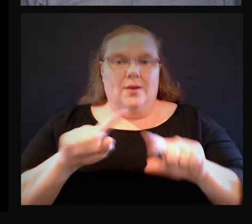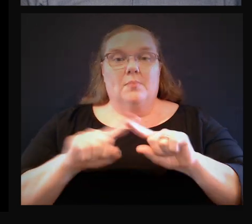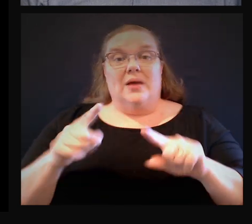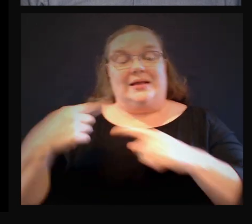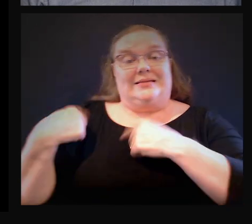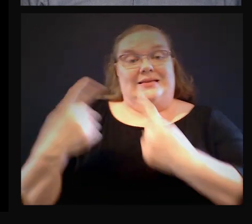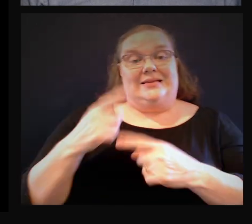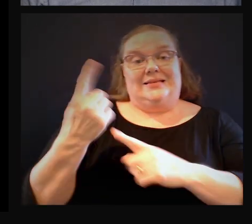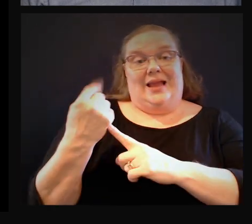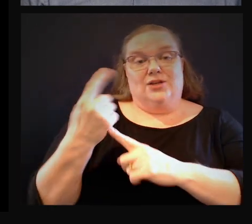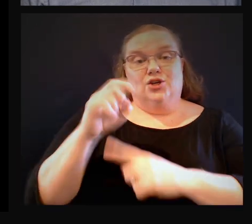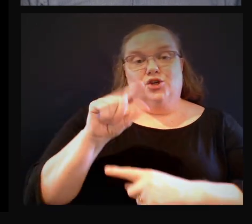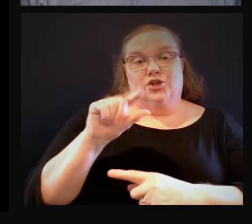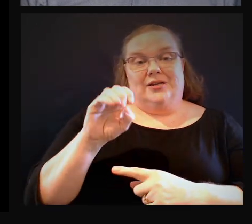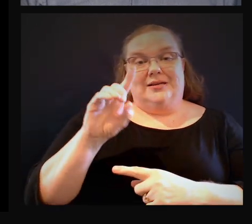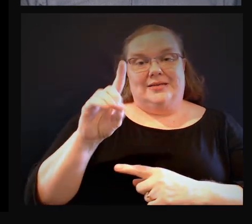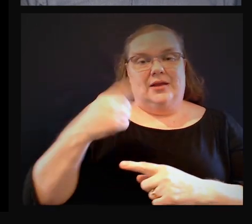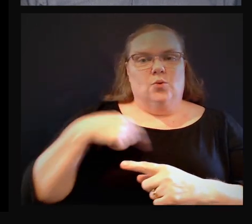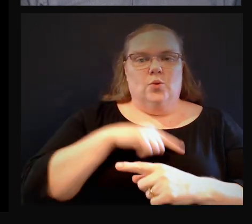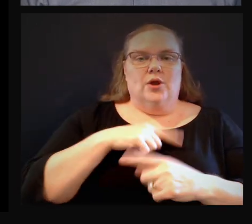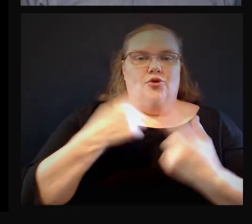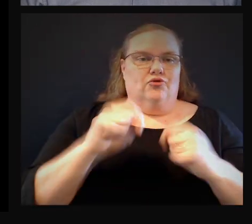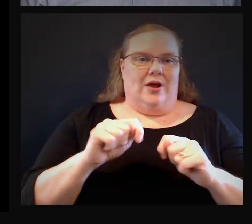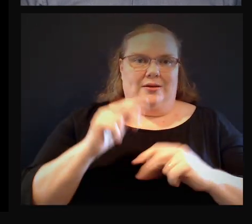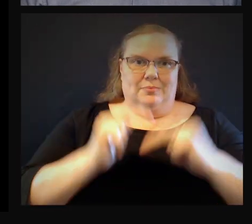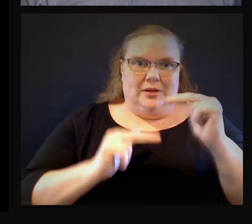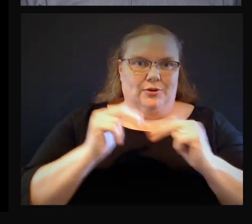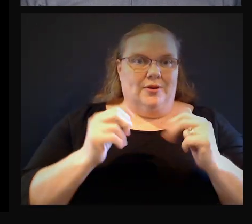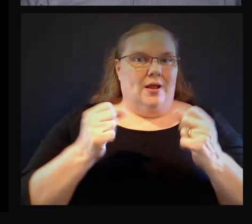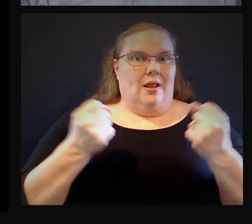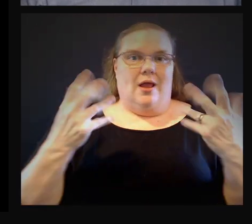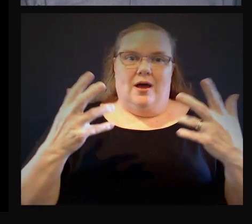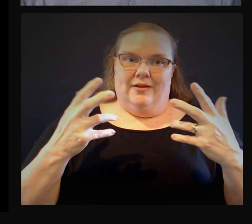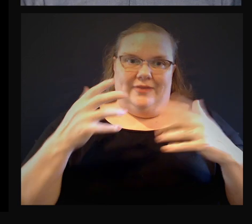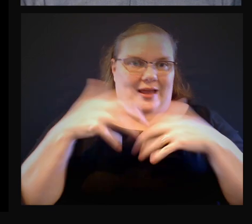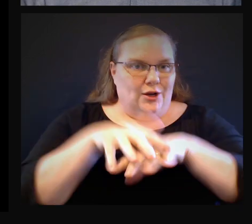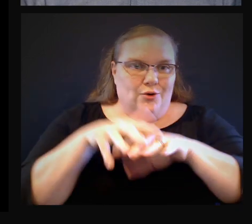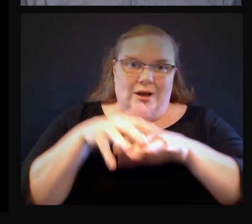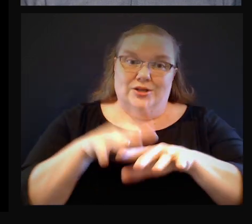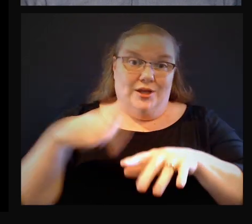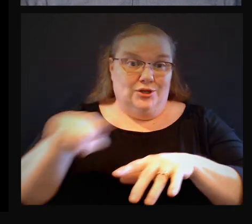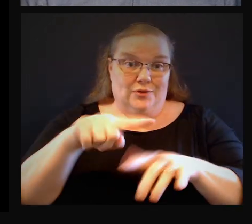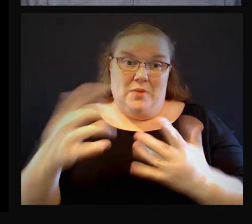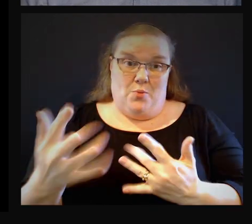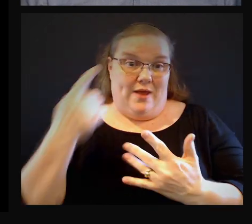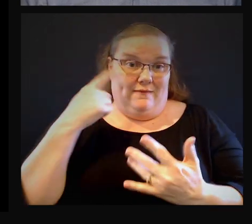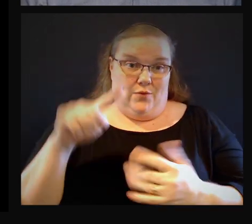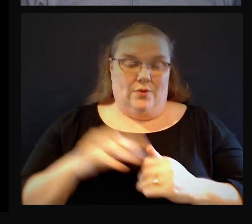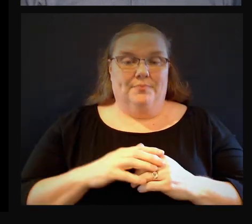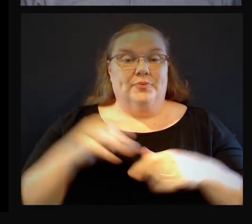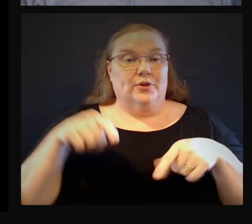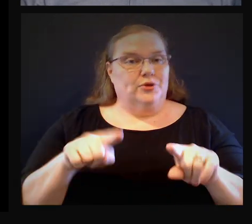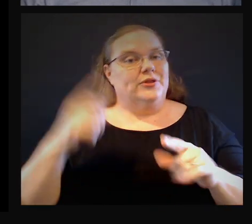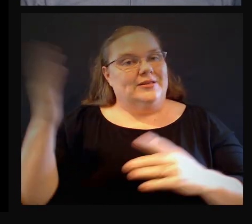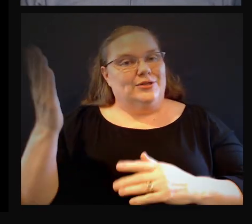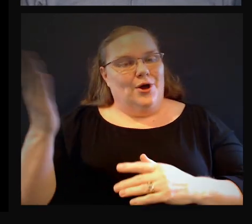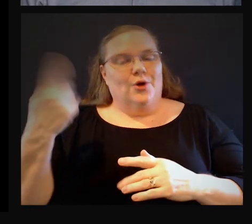to build major Unreal Engine integrations that you have all been waiting for. In this talk, you will hear how Rare